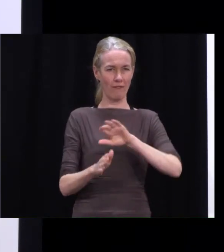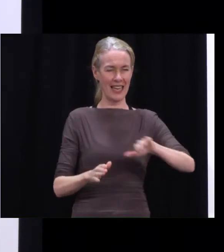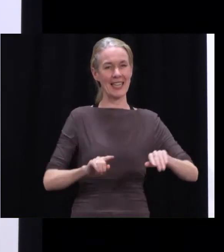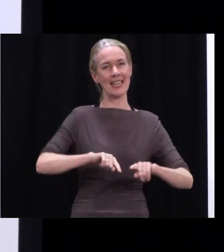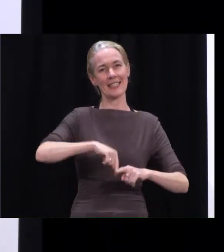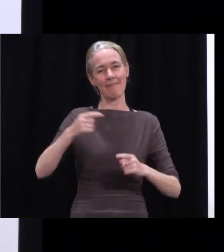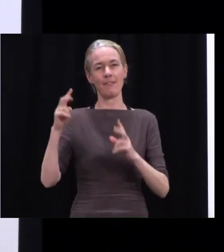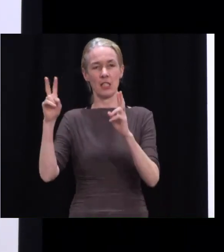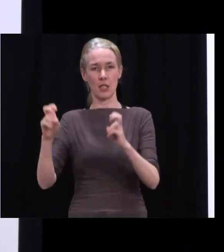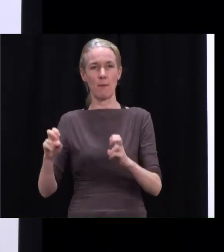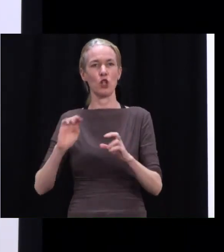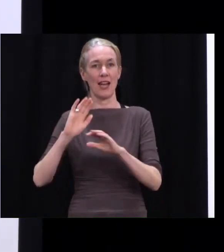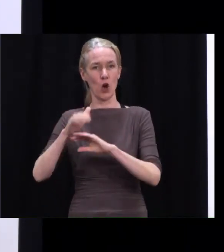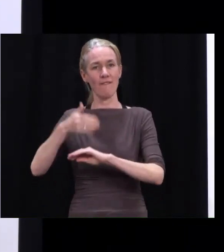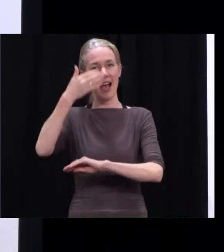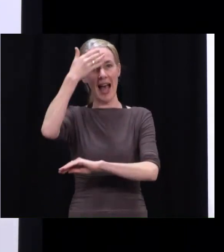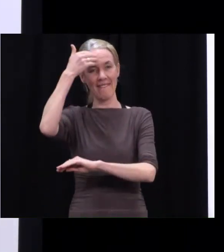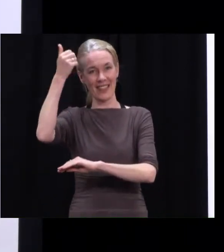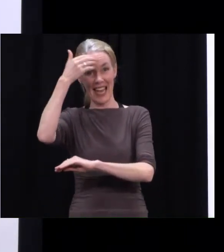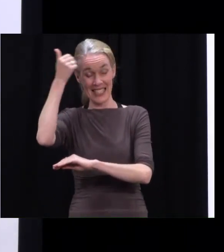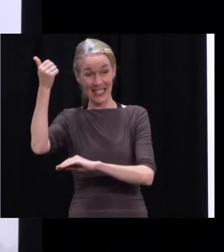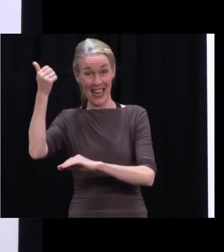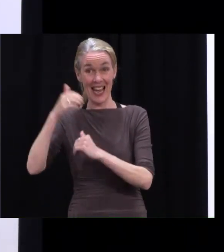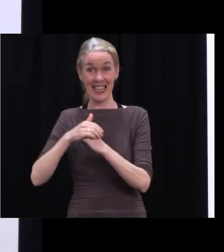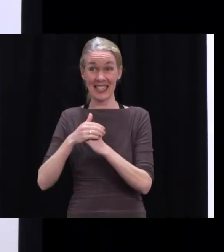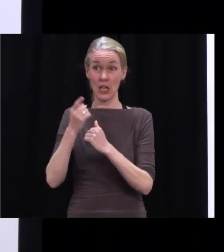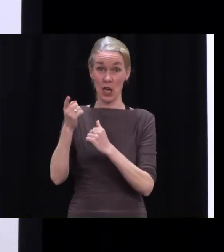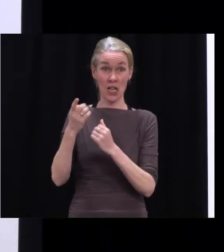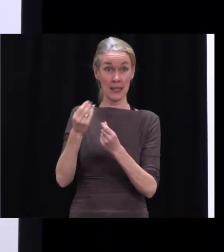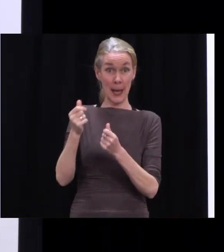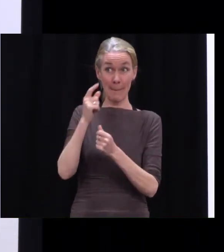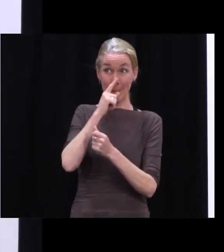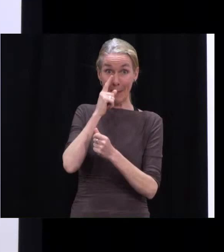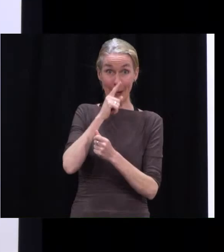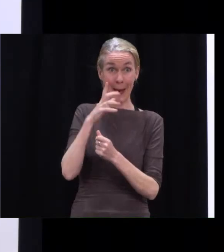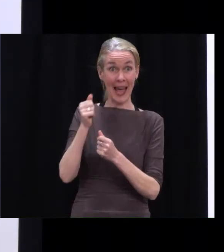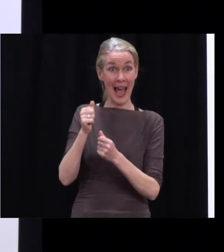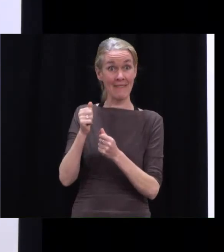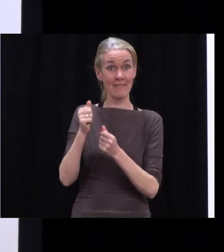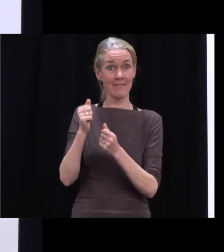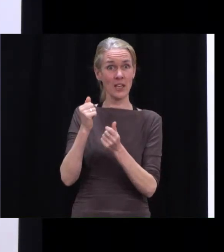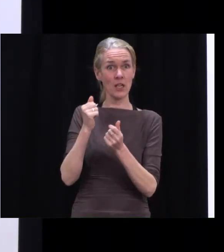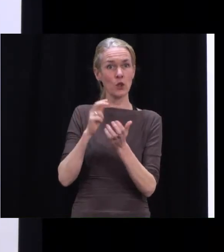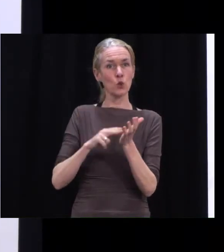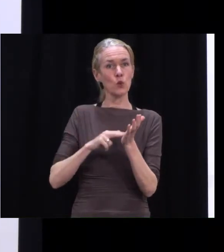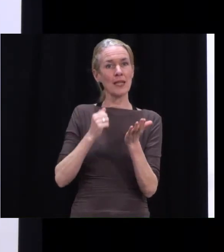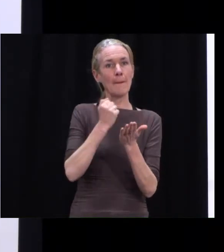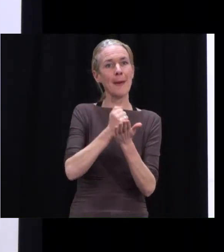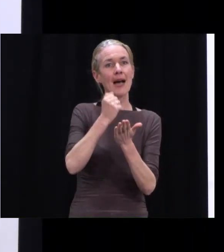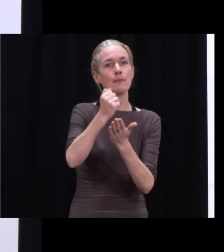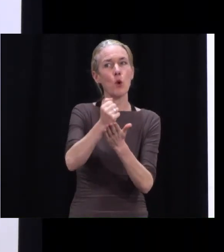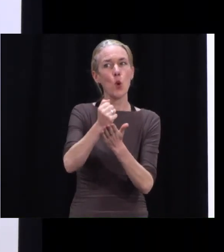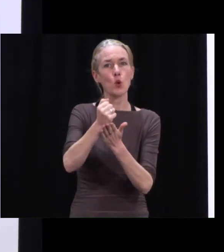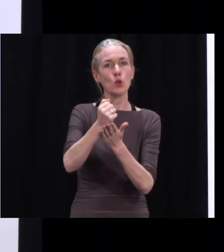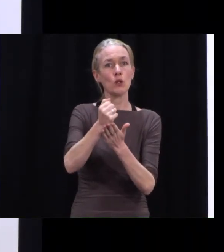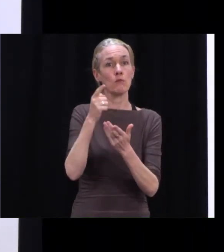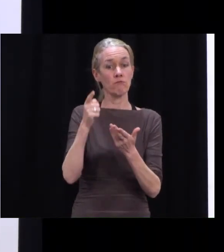talked about the - prior to us pulling out of Afghanistan about how we won't be able to